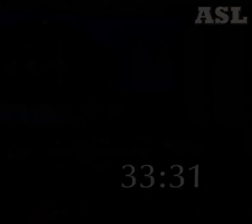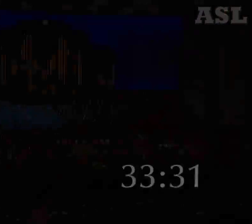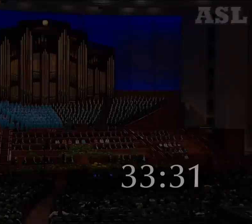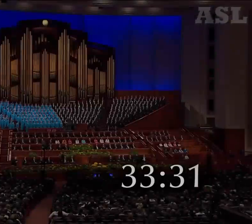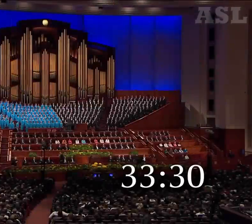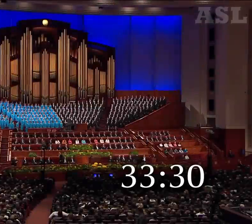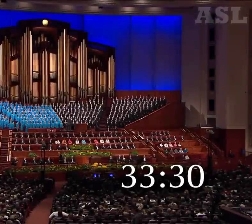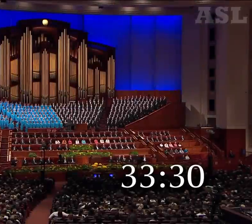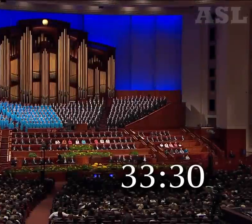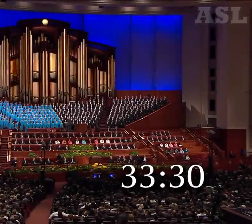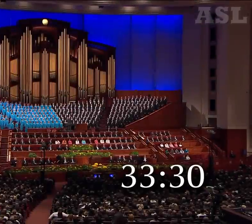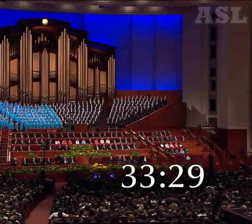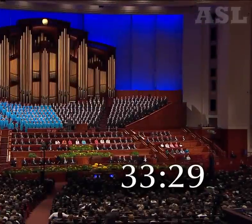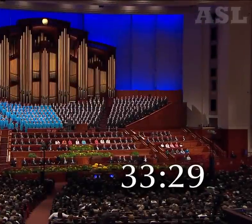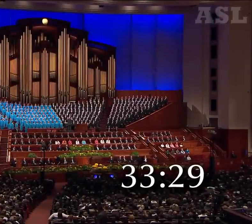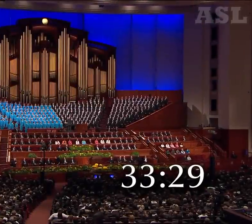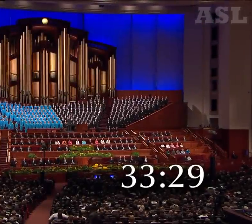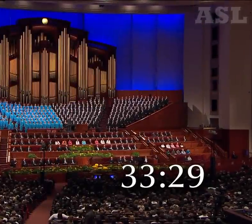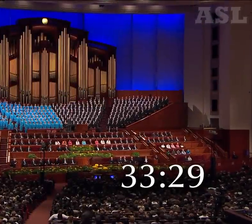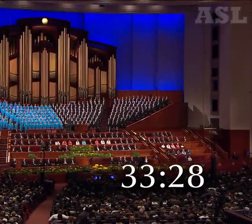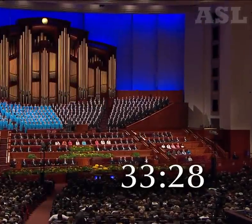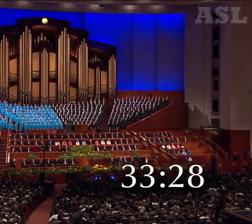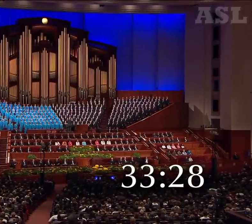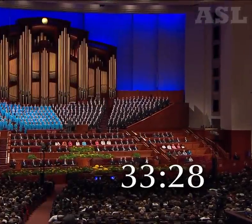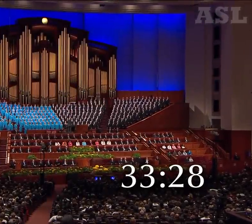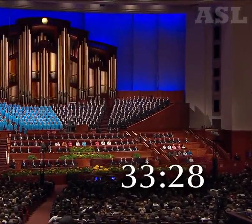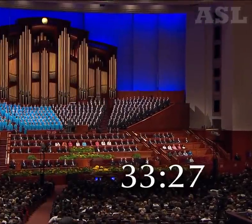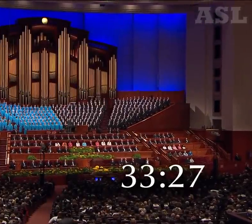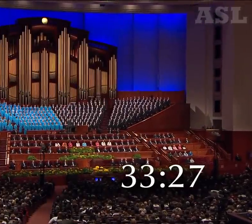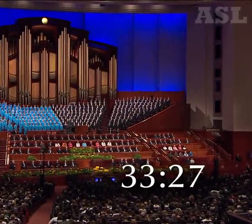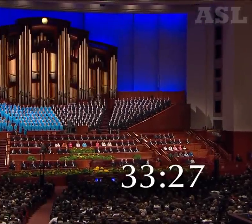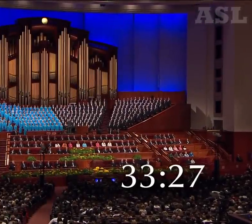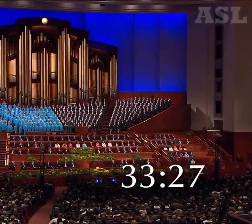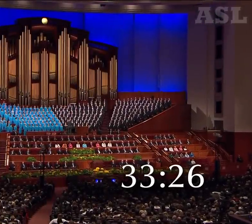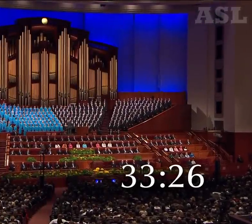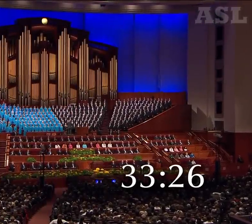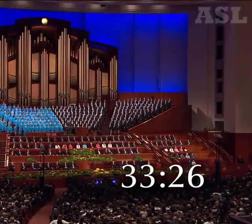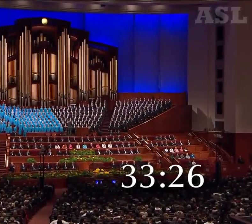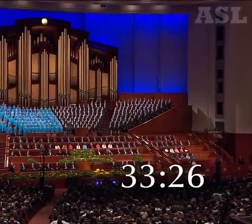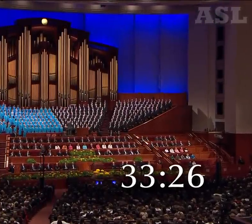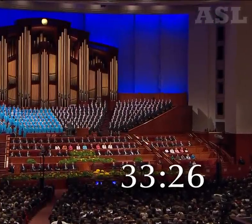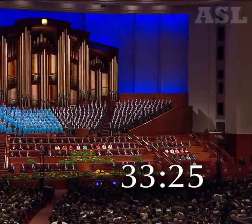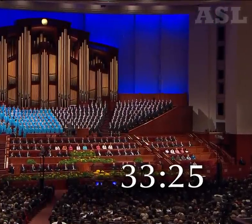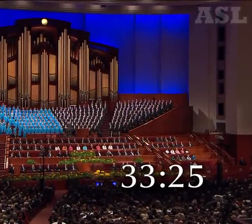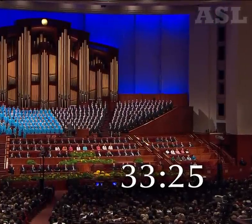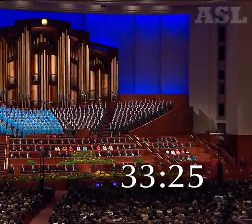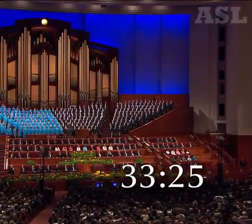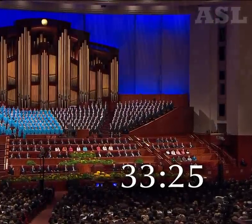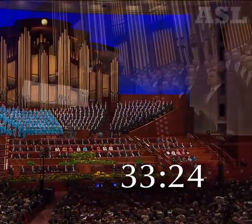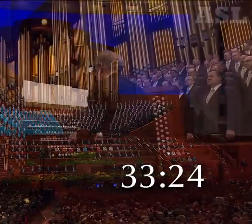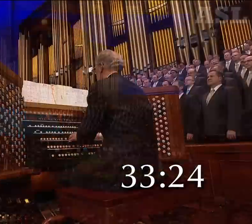THIS IS THE ENGLISH CLOSED CAPTION CHANNEL OF THE CHURCH OF JESUS CHRIST OF LATTER-DAY SAINTS.